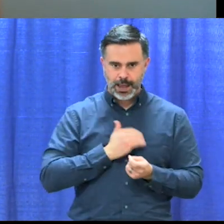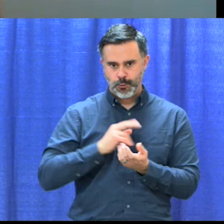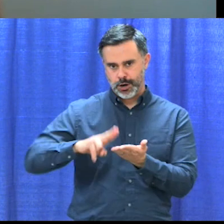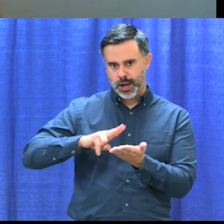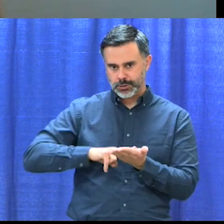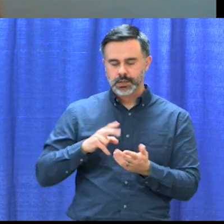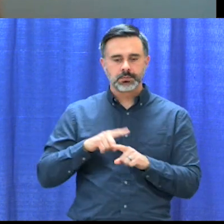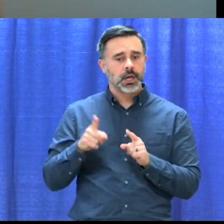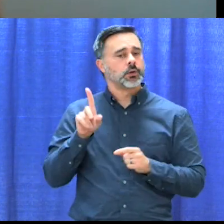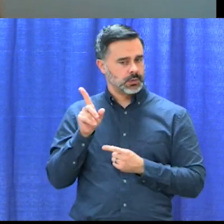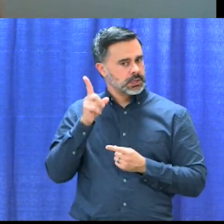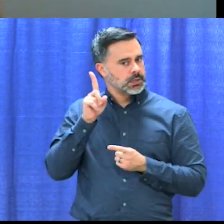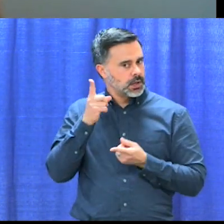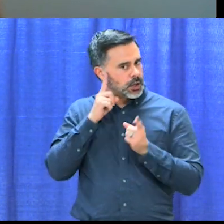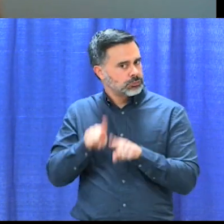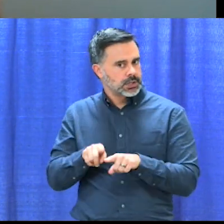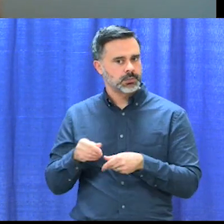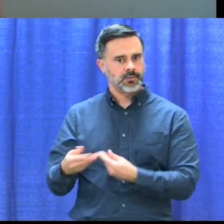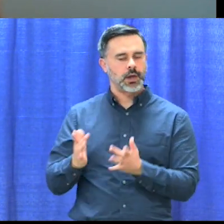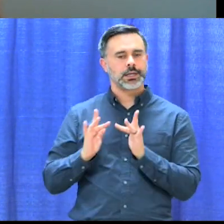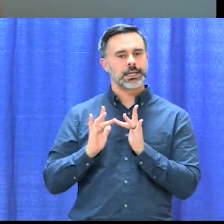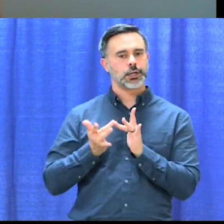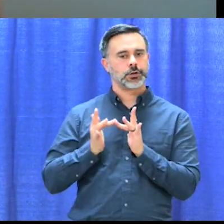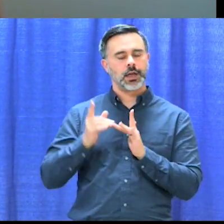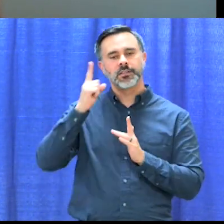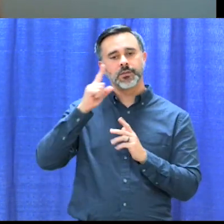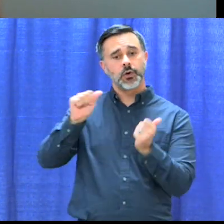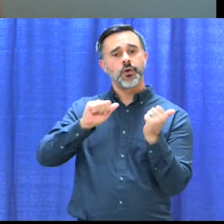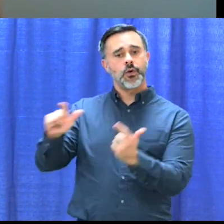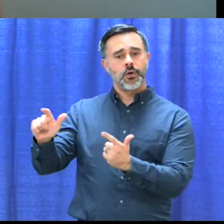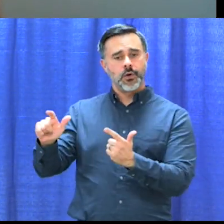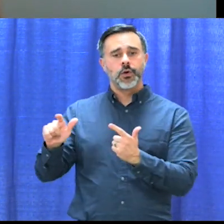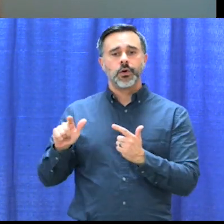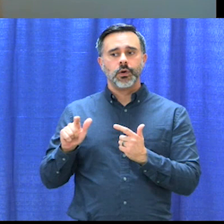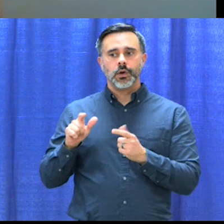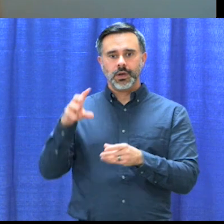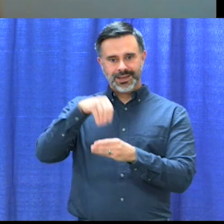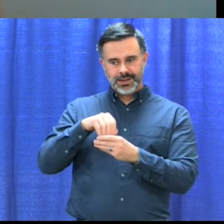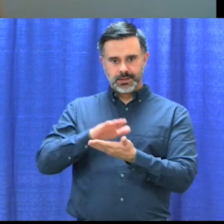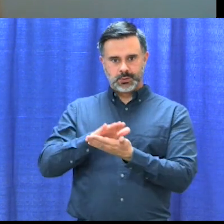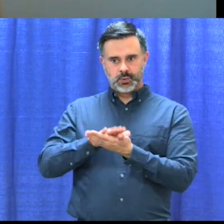We did agree to provide the Internet connectivity to all within the school coverage area.